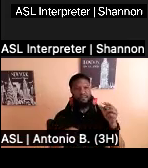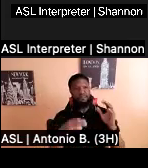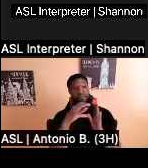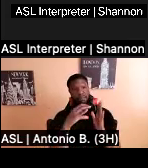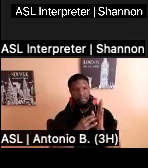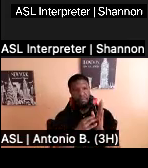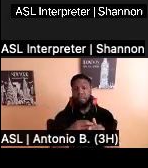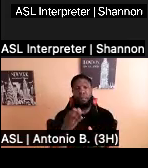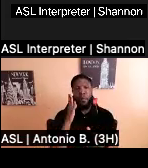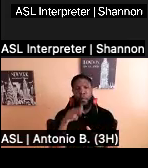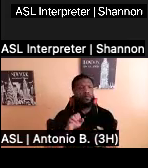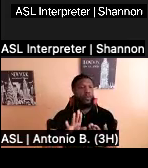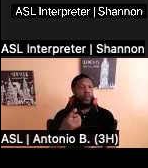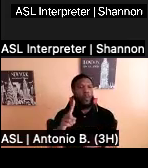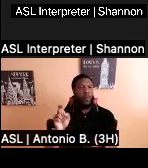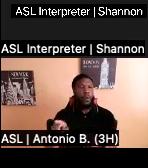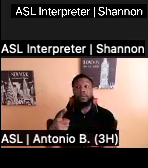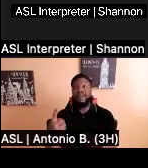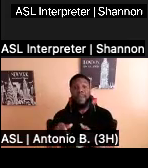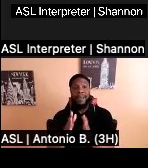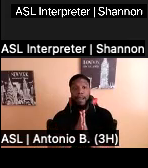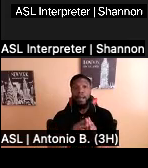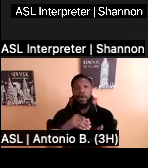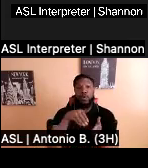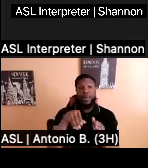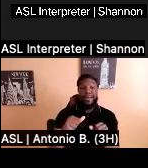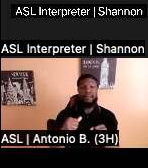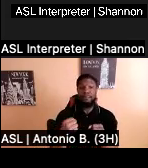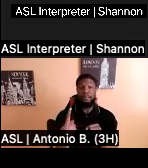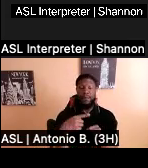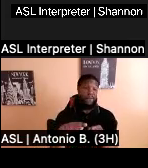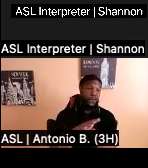somebody asked: Can students submit a full draft? Unfortunately, no: the system that we work with